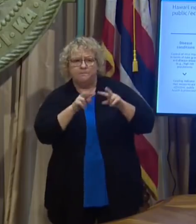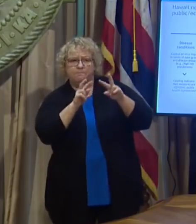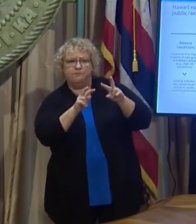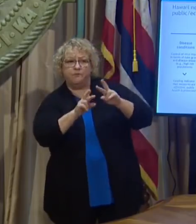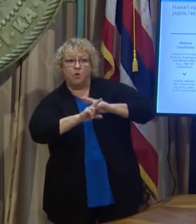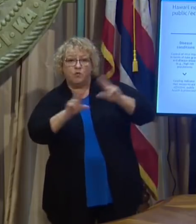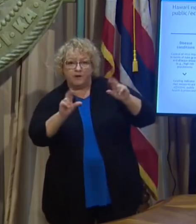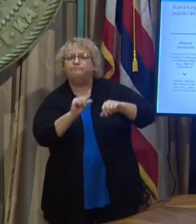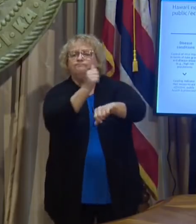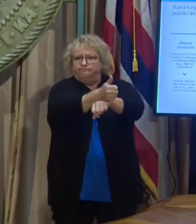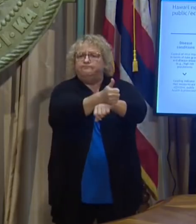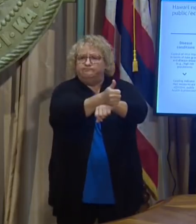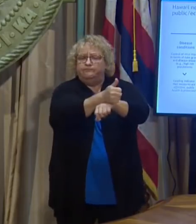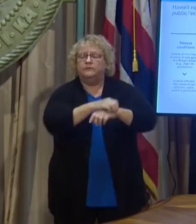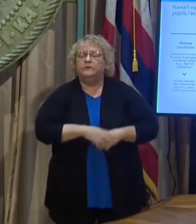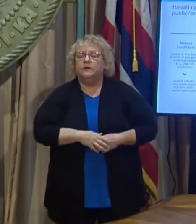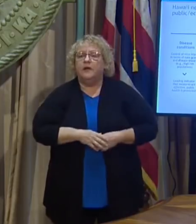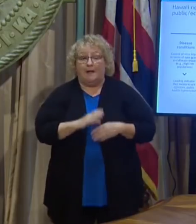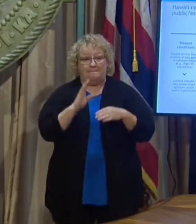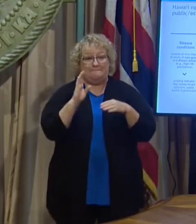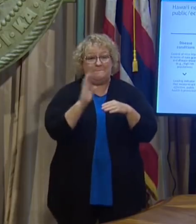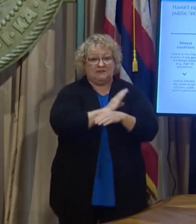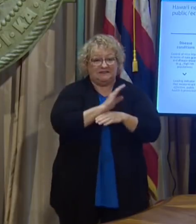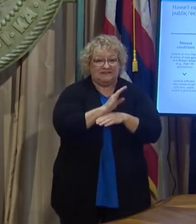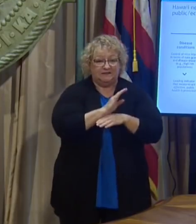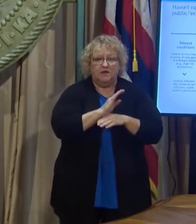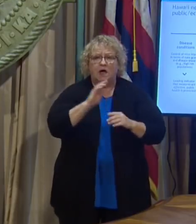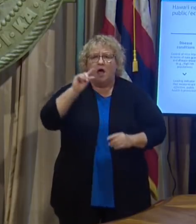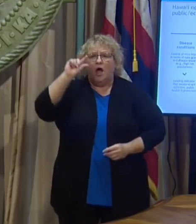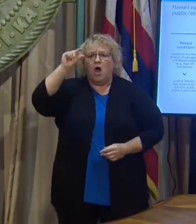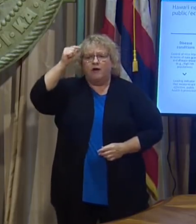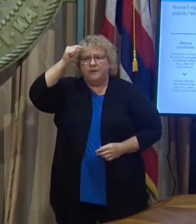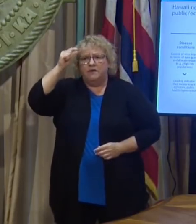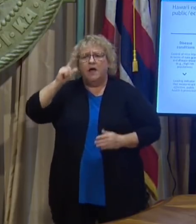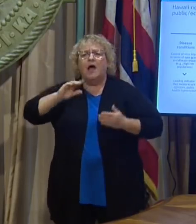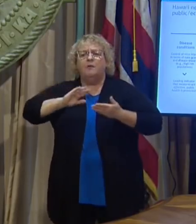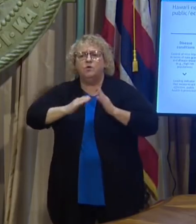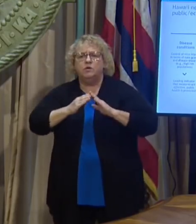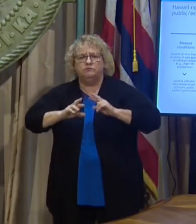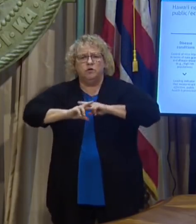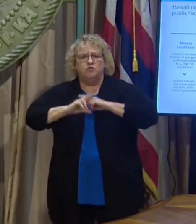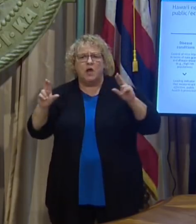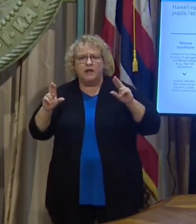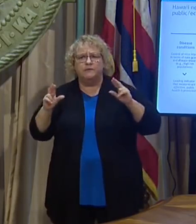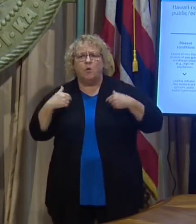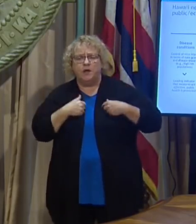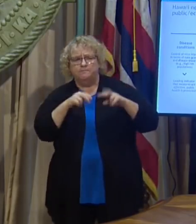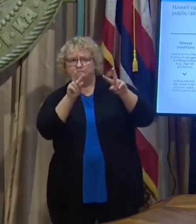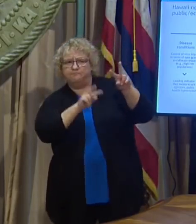BUT WE, AS THE ECONOMY AND COMMUNITY NAVIGATOR, HAVE TO LOOK AT PREPARING FOR THAT OPENING SO THAT BUSINESS